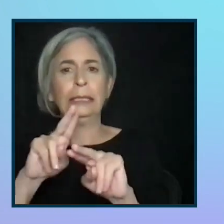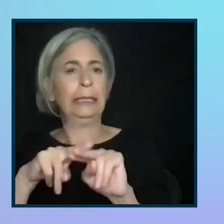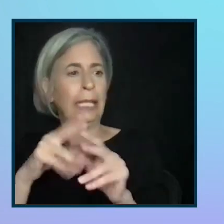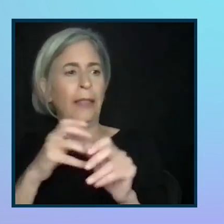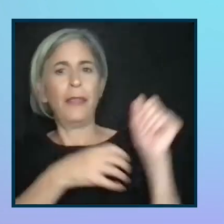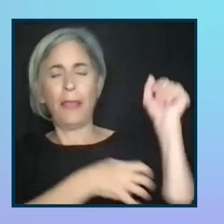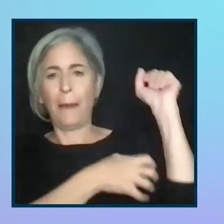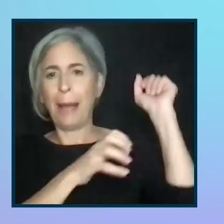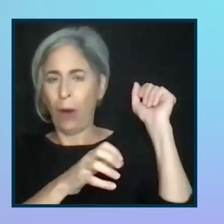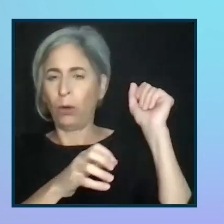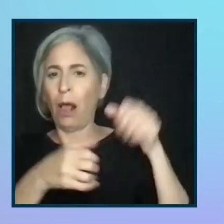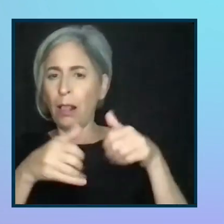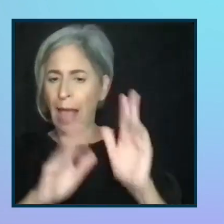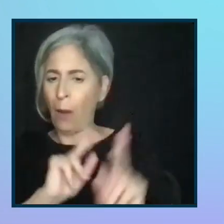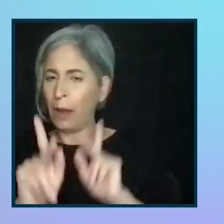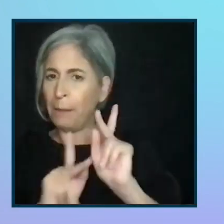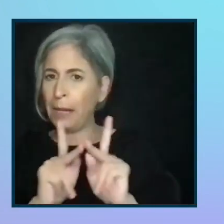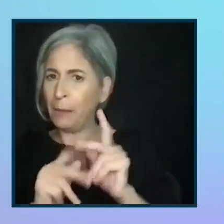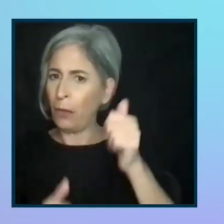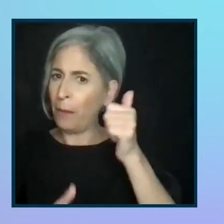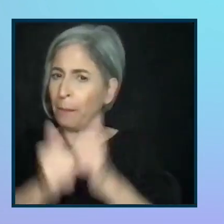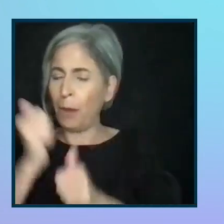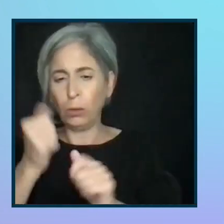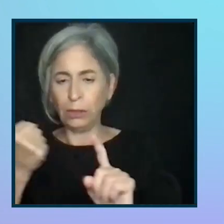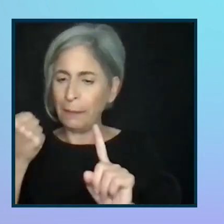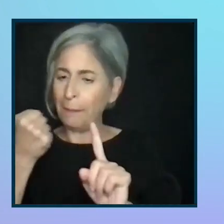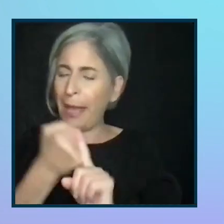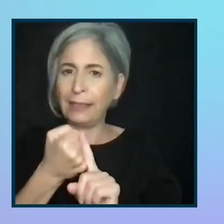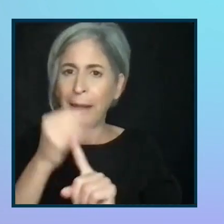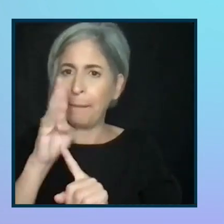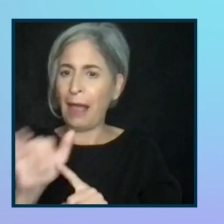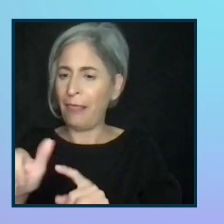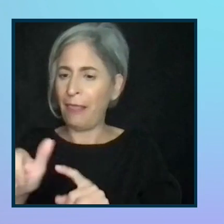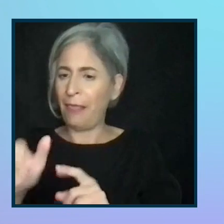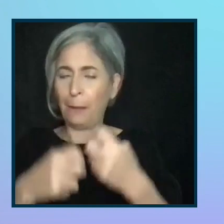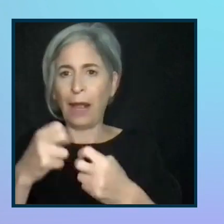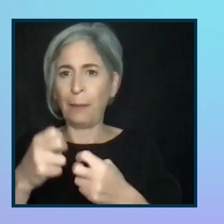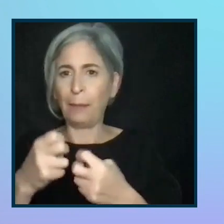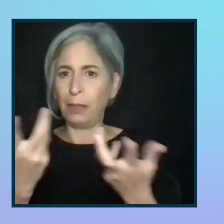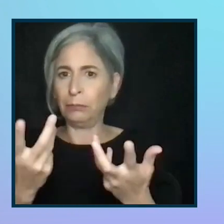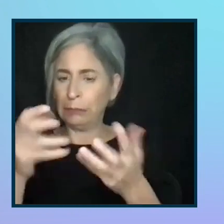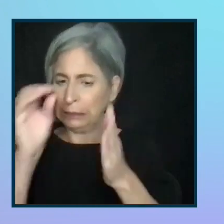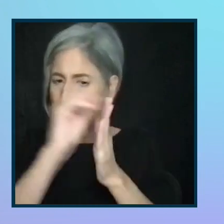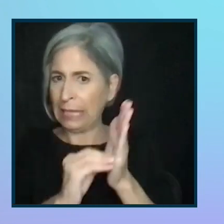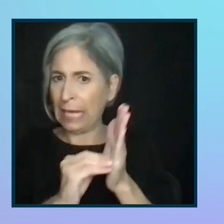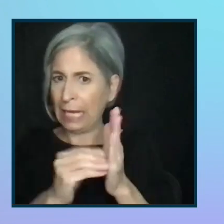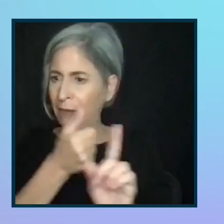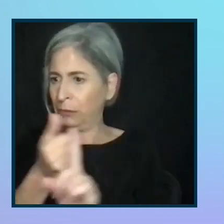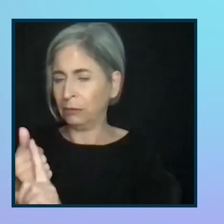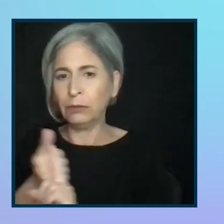and allowing the people who are most impacted by that problem to actually define it. So I just wanted to make sure right,